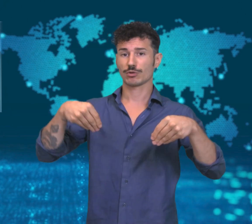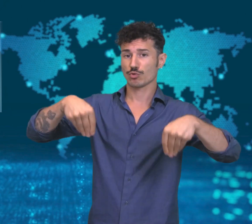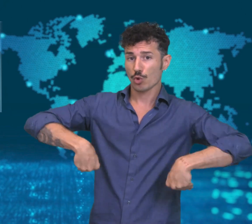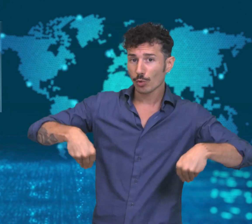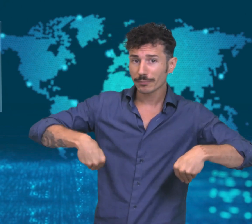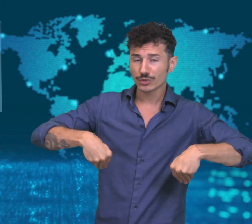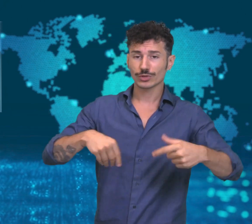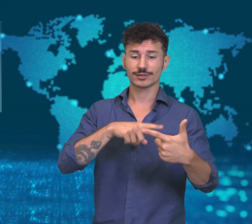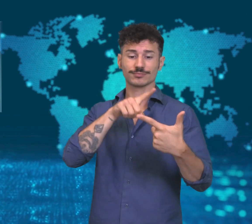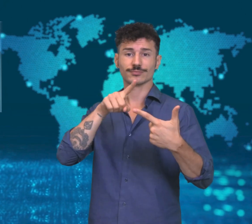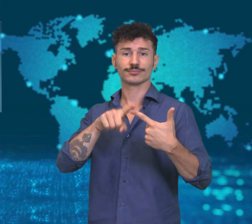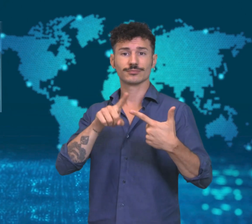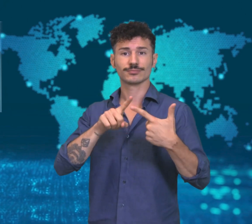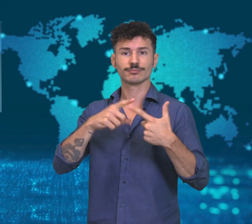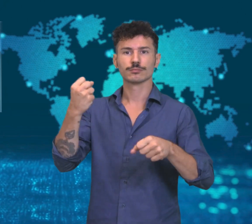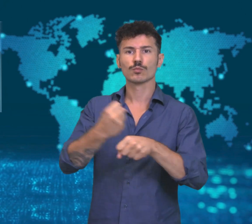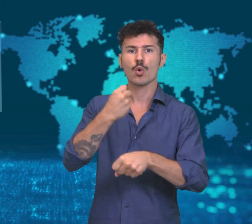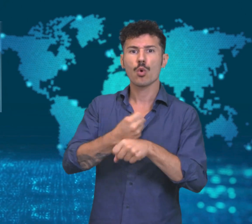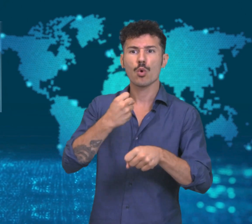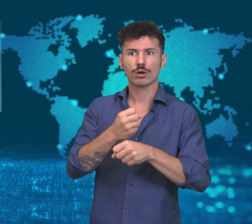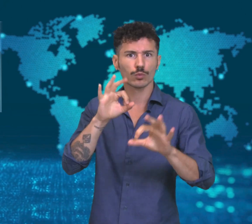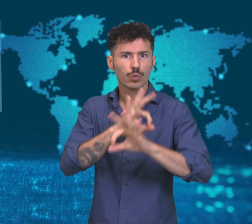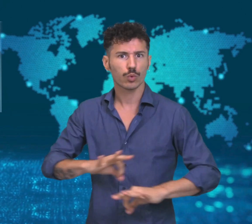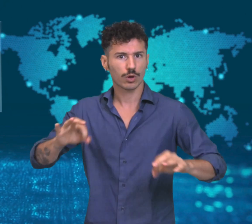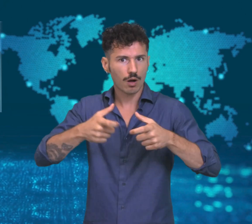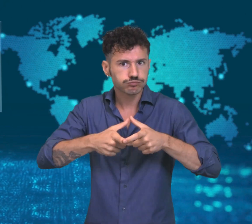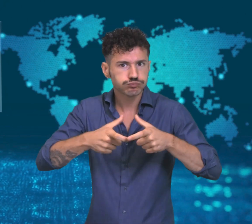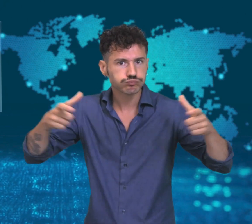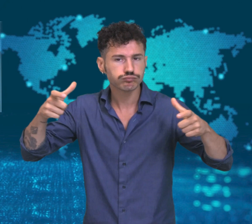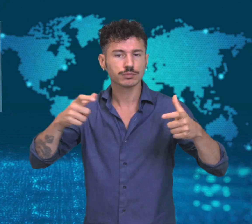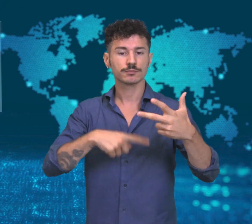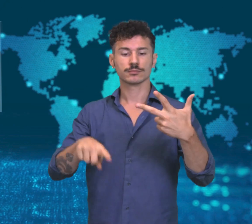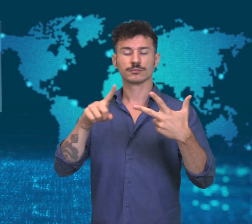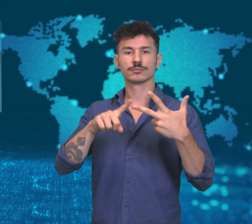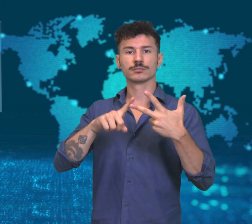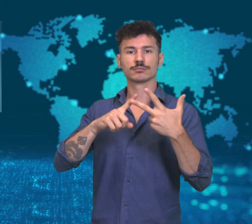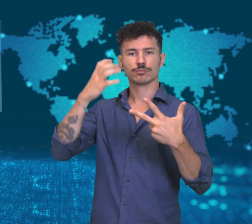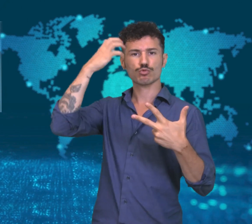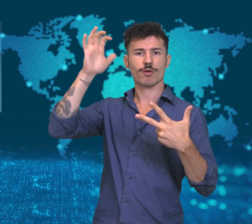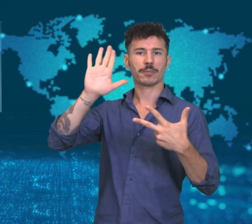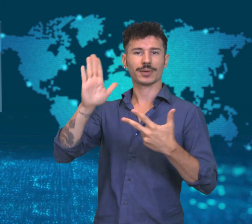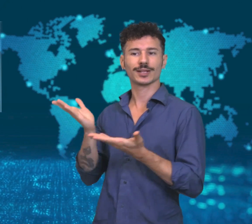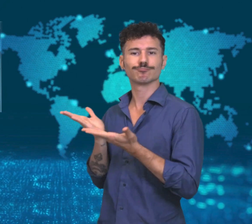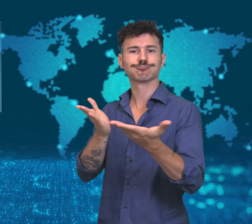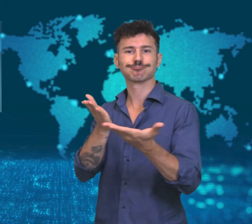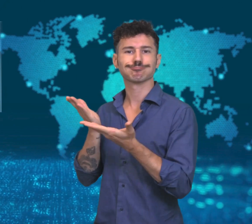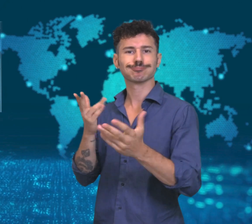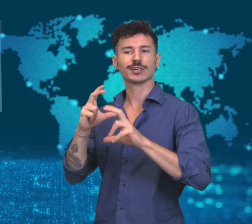high unemployment rates, and inadequate public services.